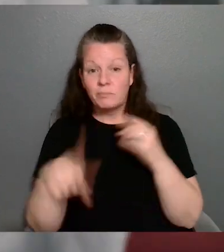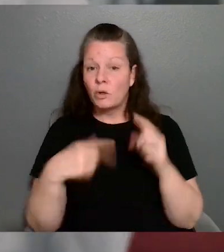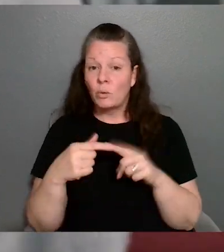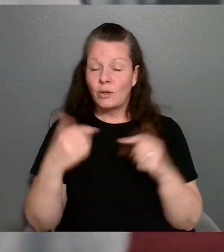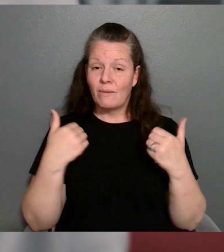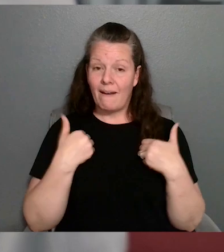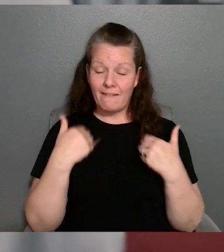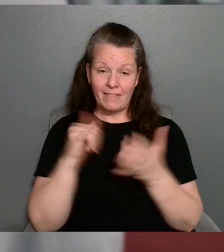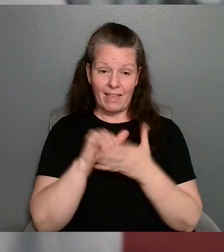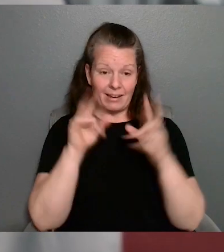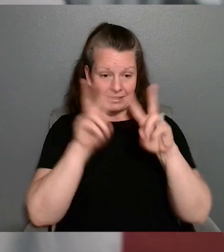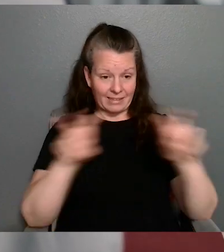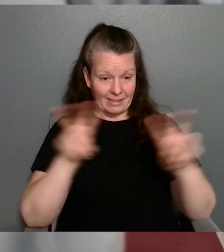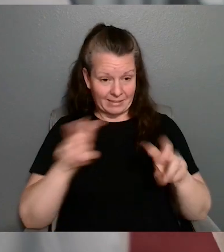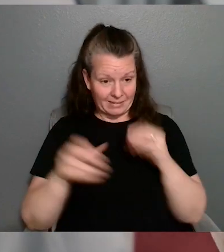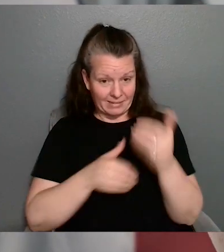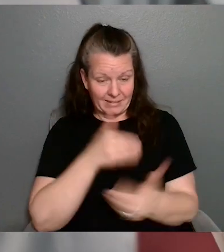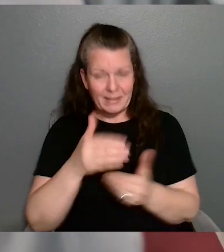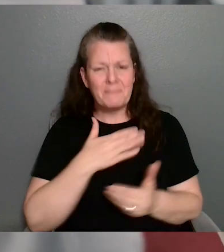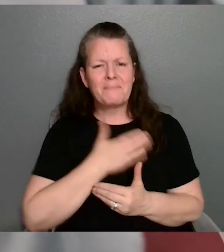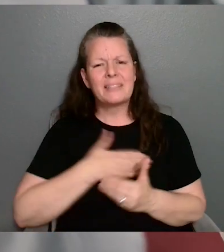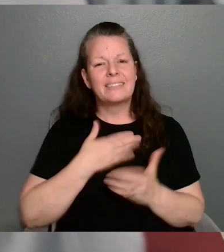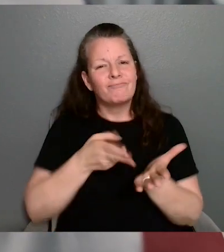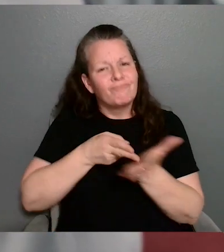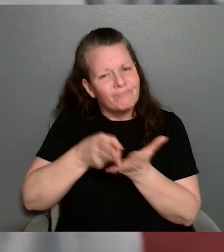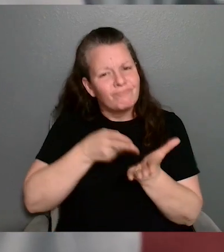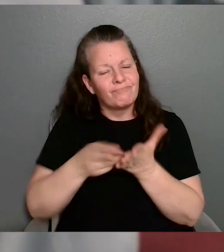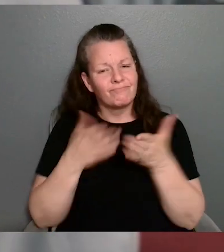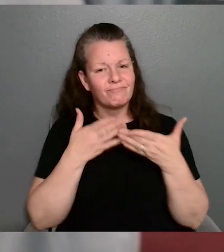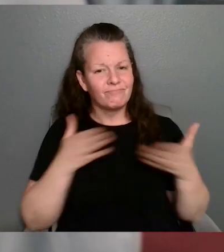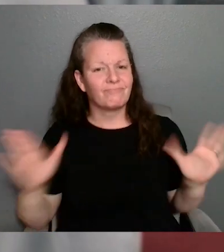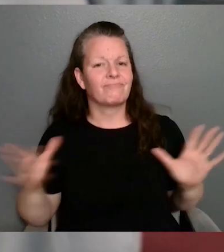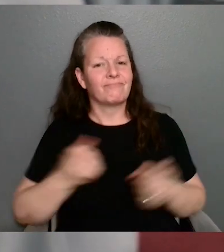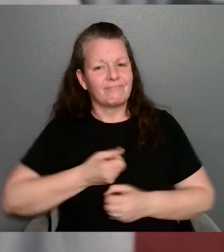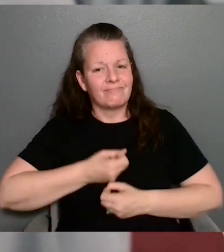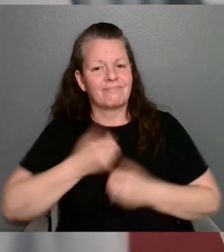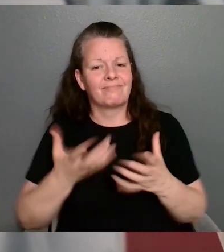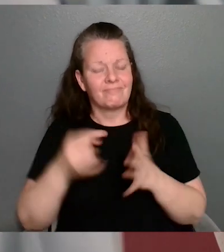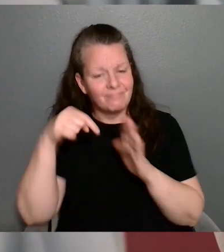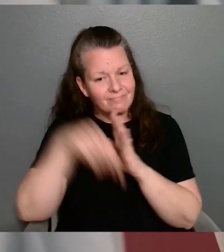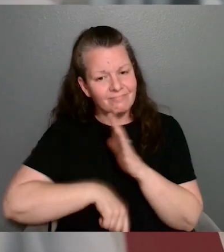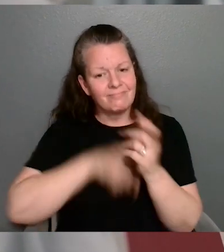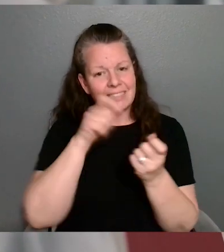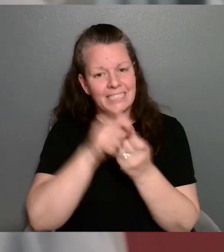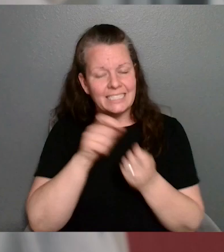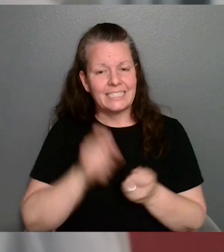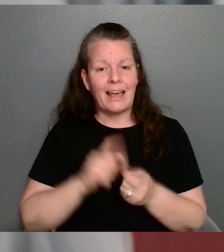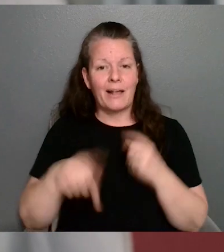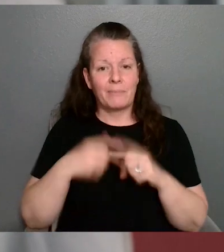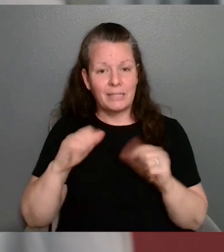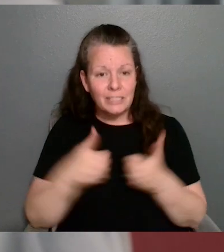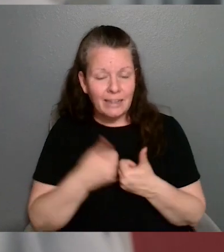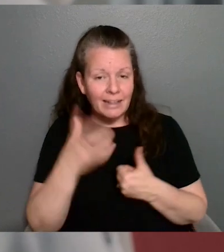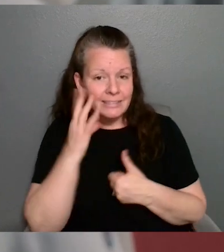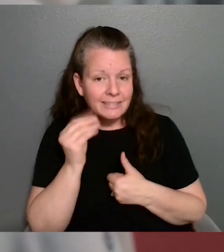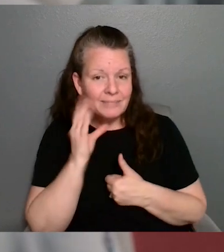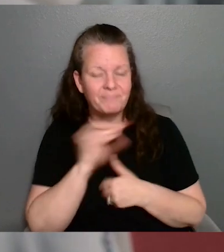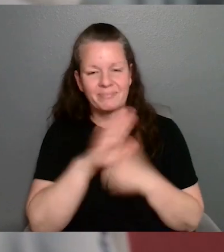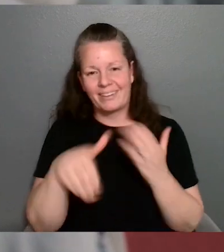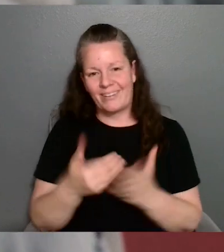When you undergo the assessment process, please be as open and honest and thorough as possible about the challenges you experience and the needs you have.